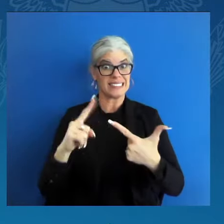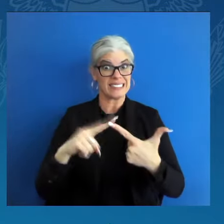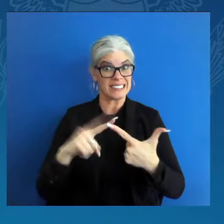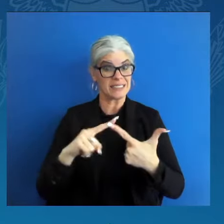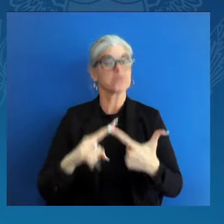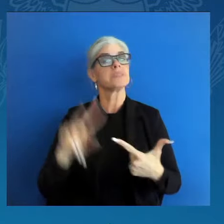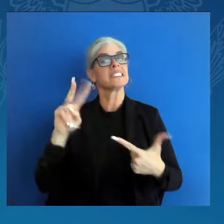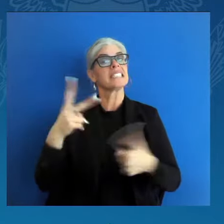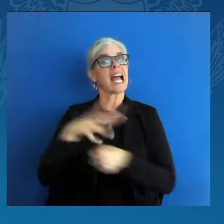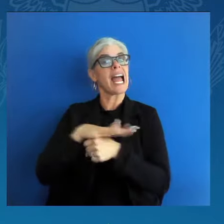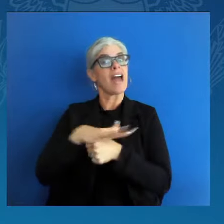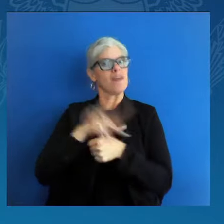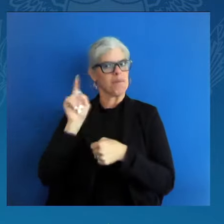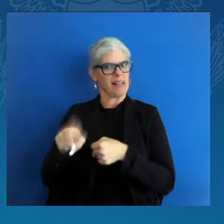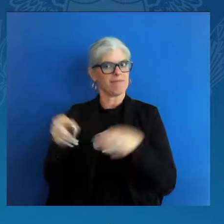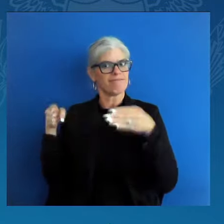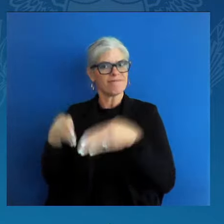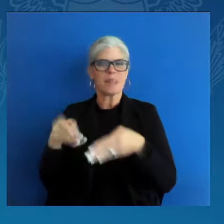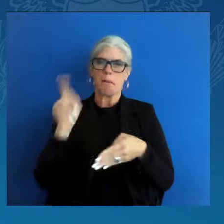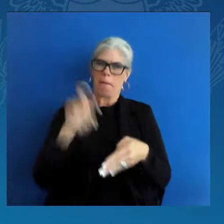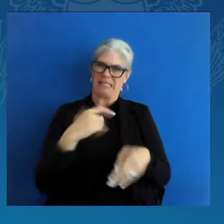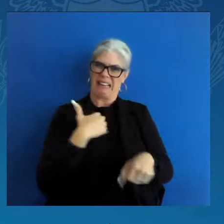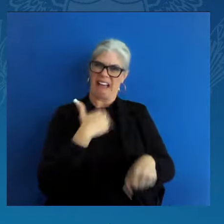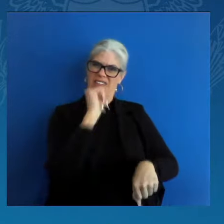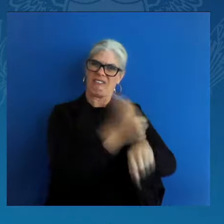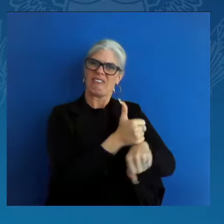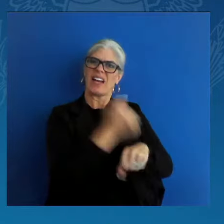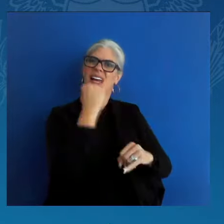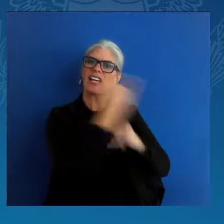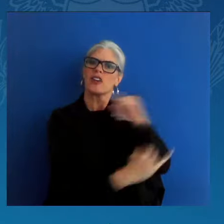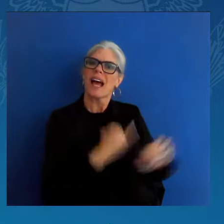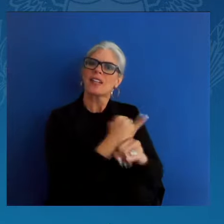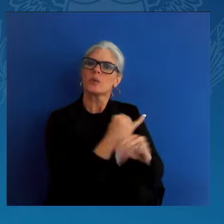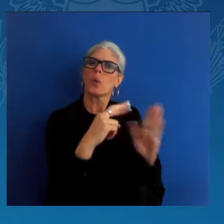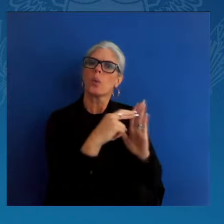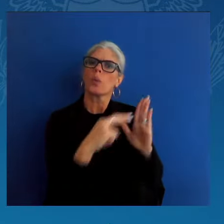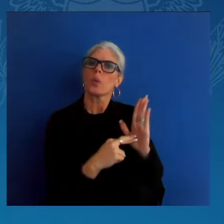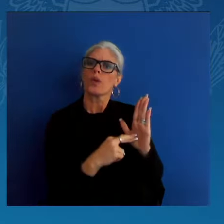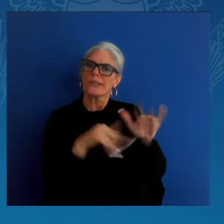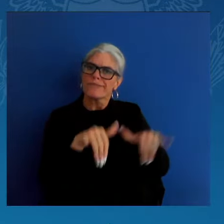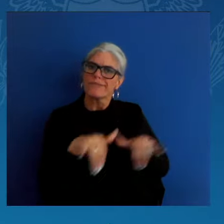common understandings of what is permissible and what is not.